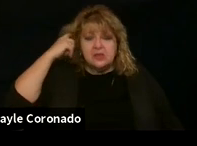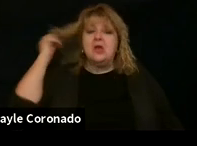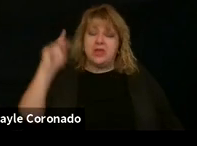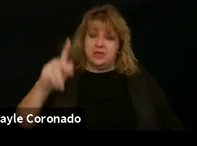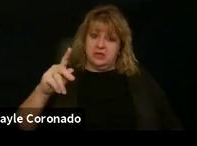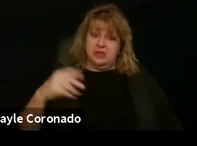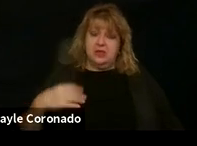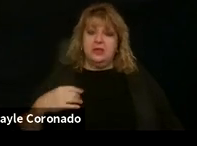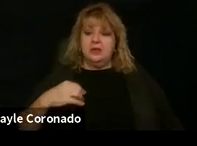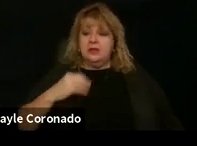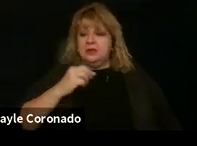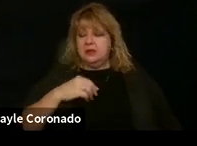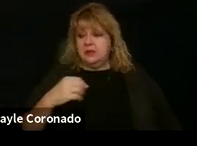Okay.